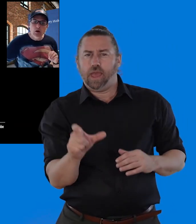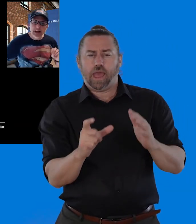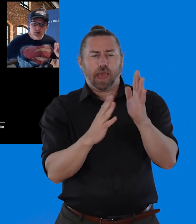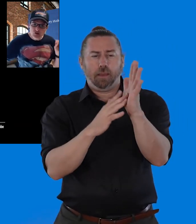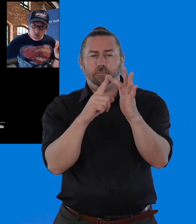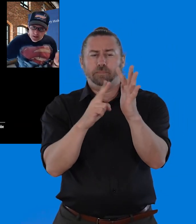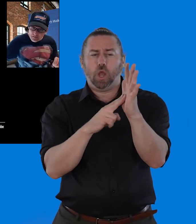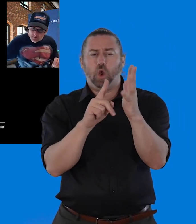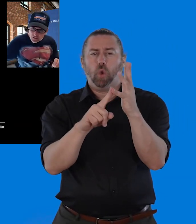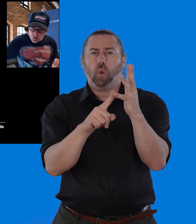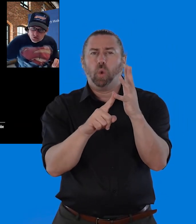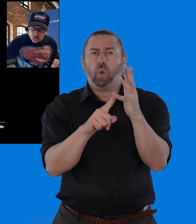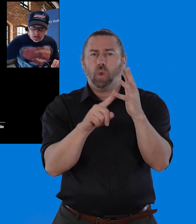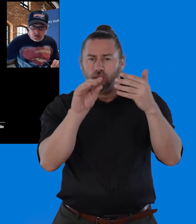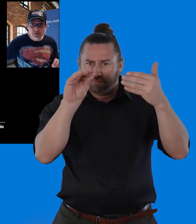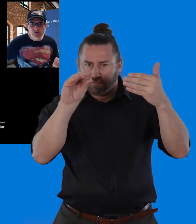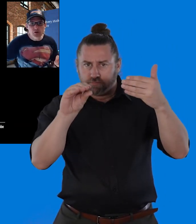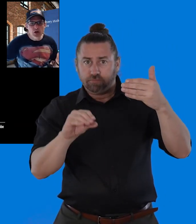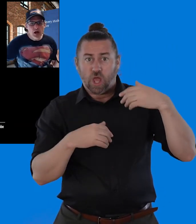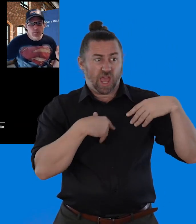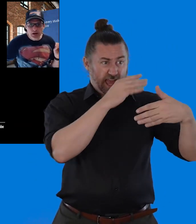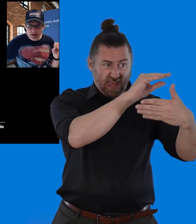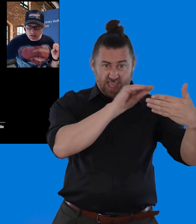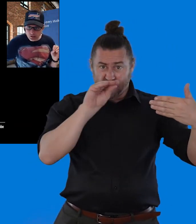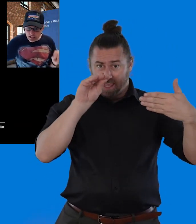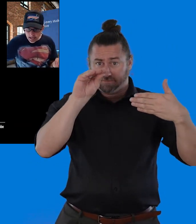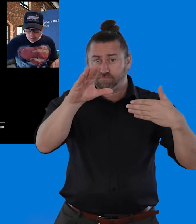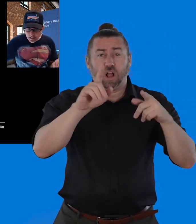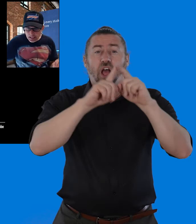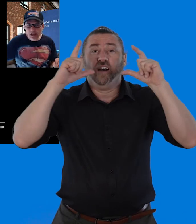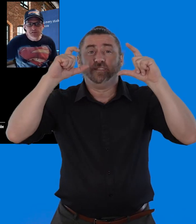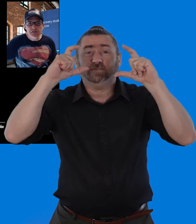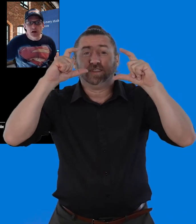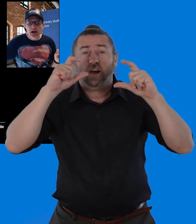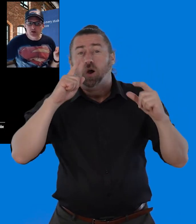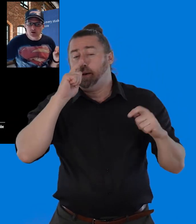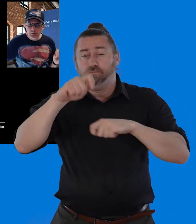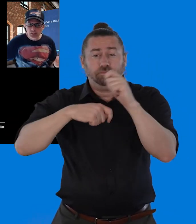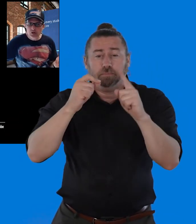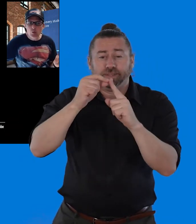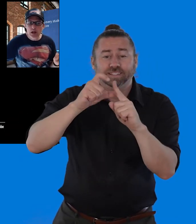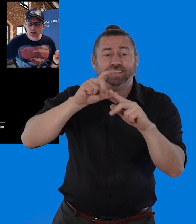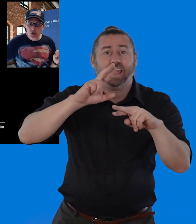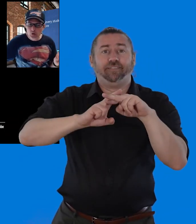where I can drop that photo straight into my photo library. I can create a PDF, I can drop it into OneNote,